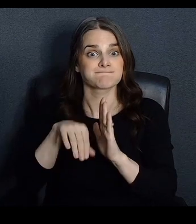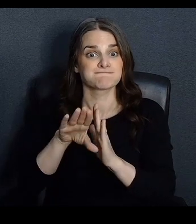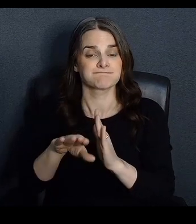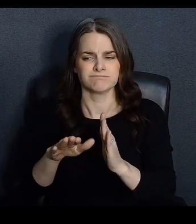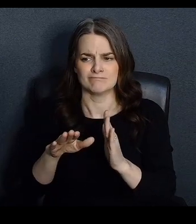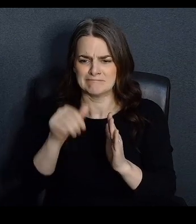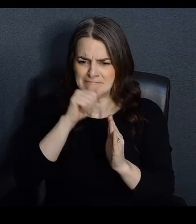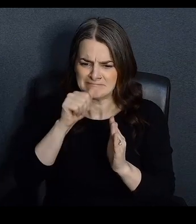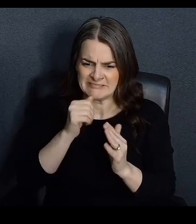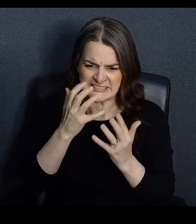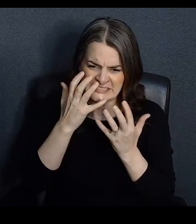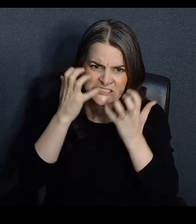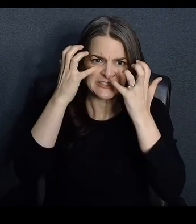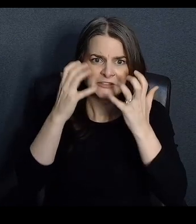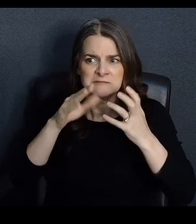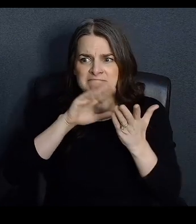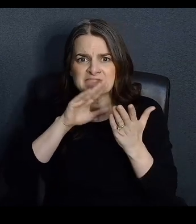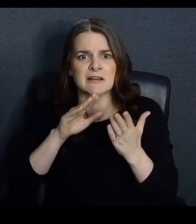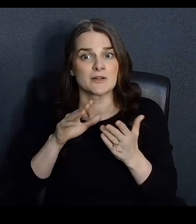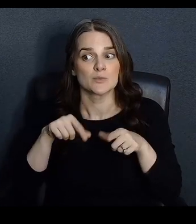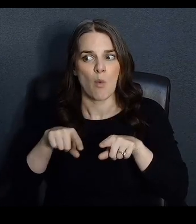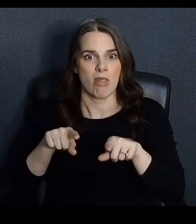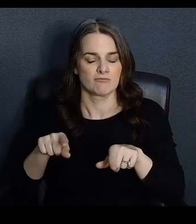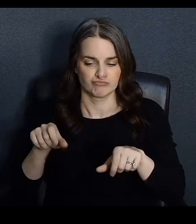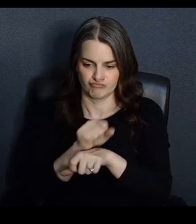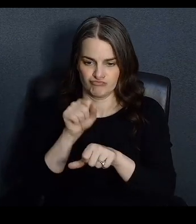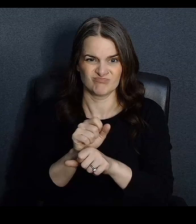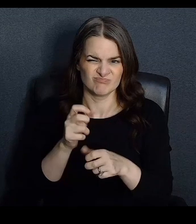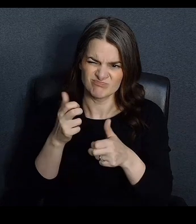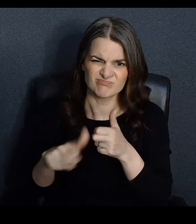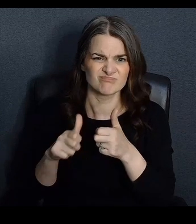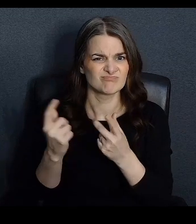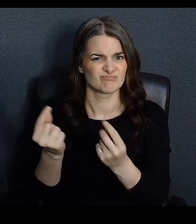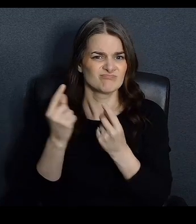over difficult tasks. Then again, for anyone who's working with teens or young